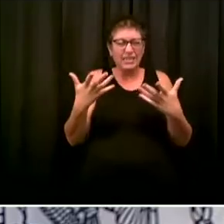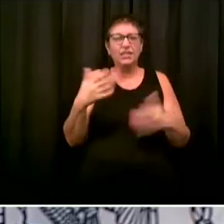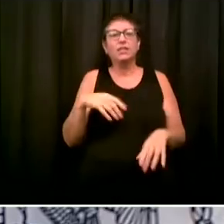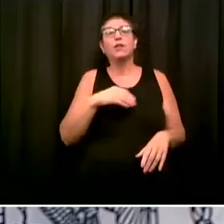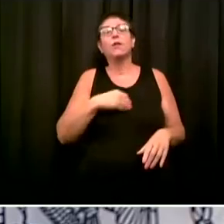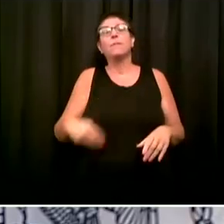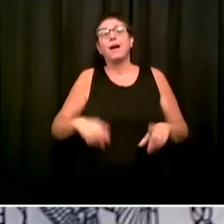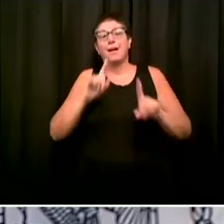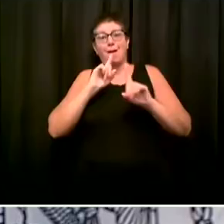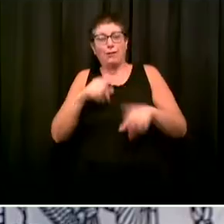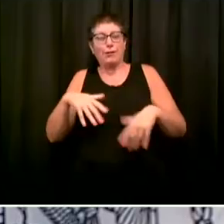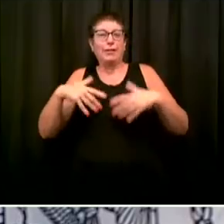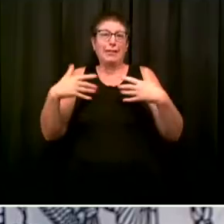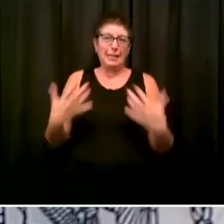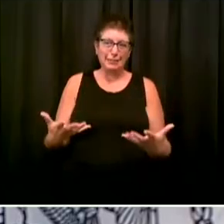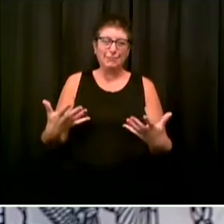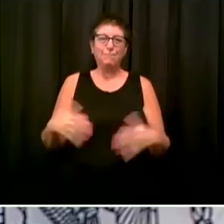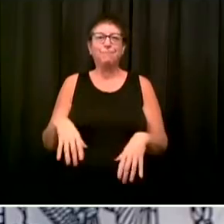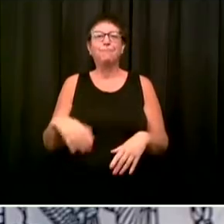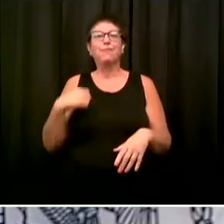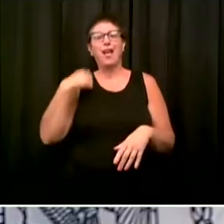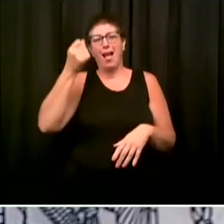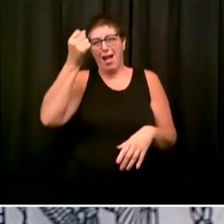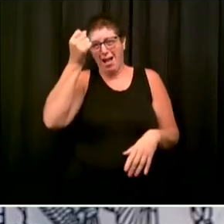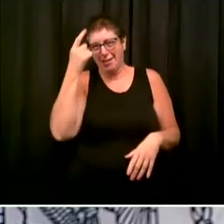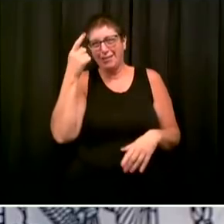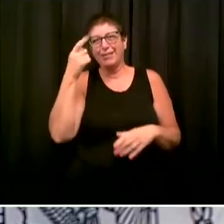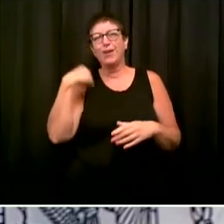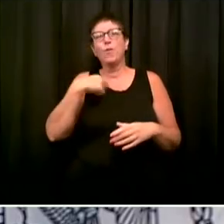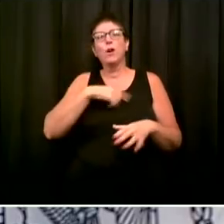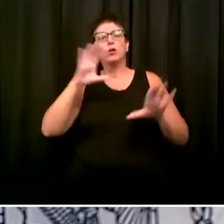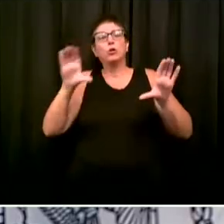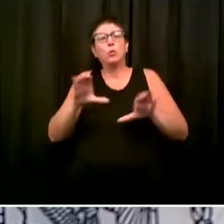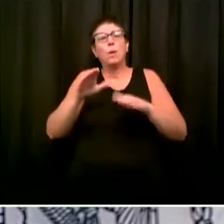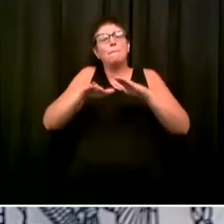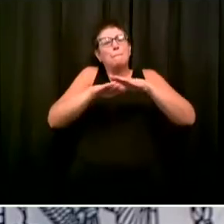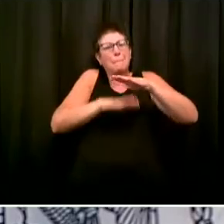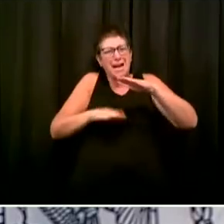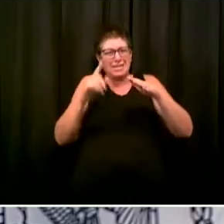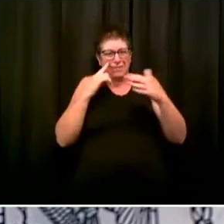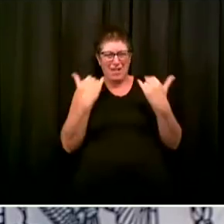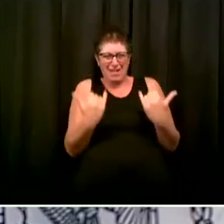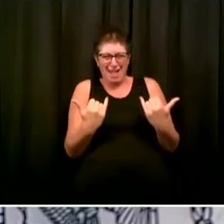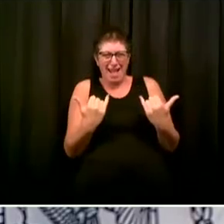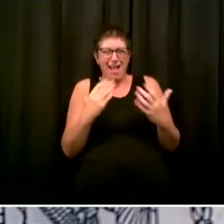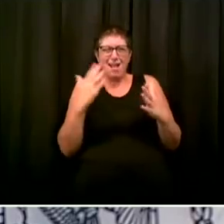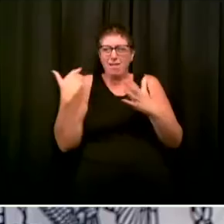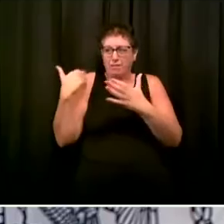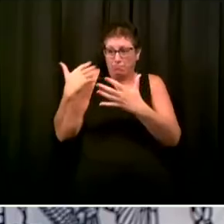HEAT? AGAIN, IN MUCH OF THE SUMM ER EVERY YEAR A LOO WK E SCHOOLS